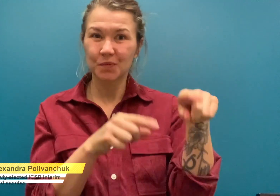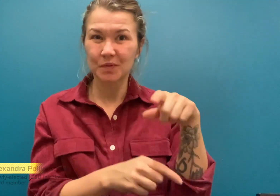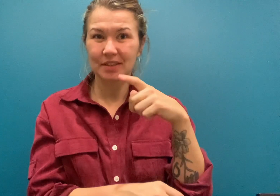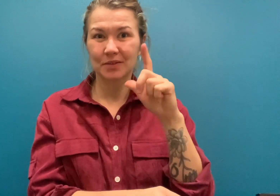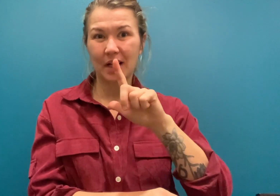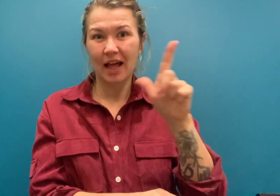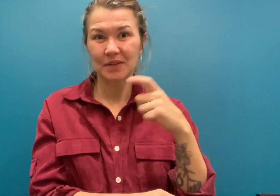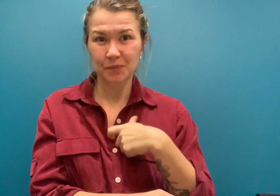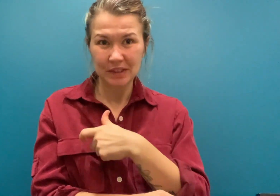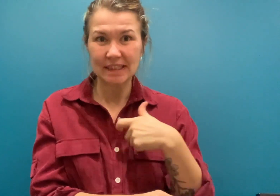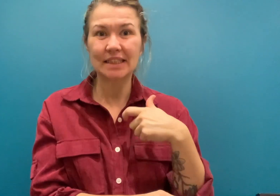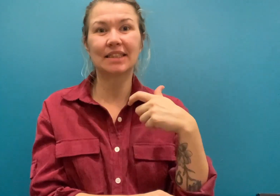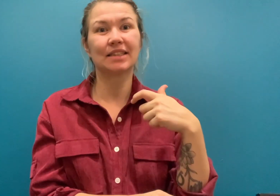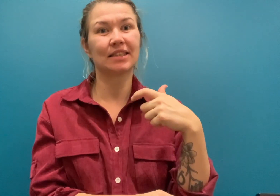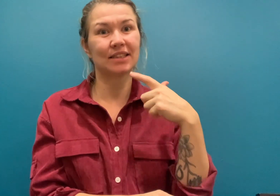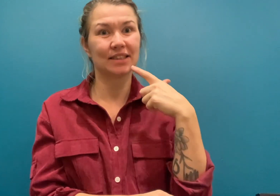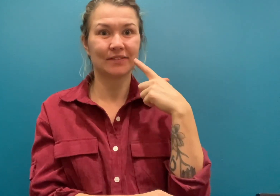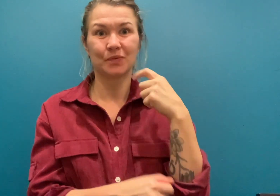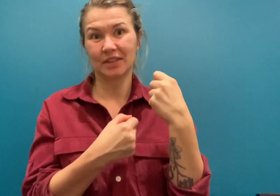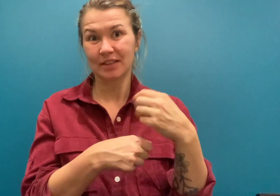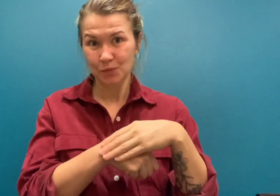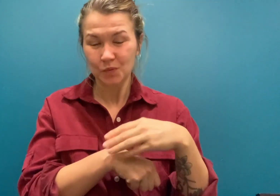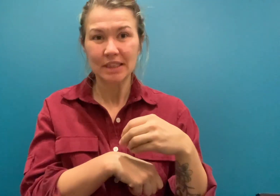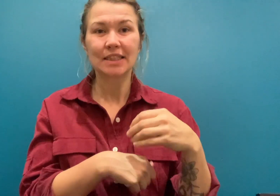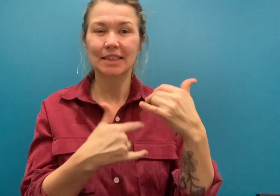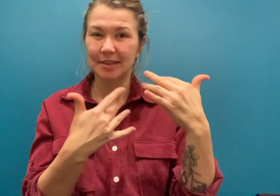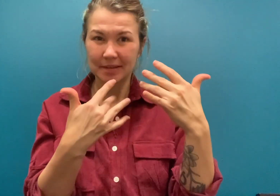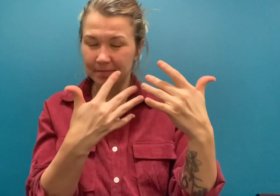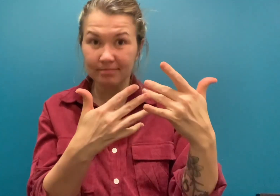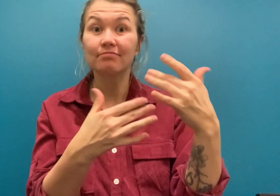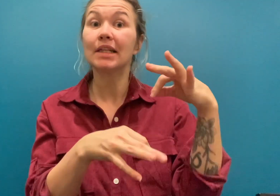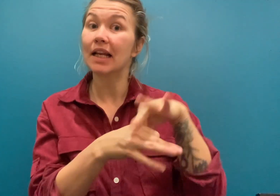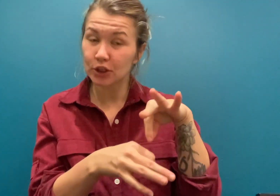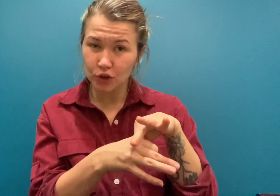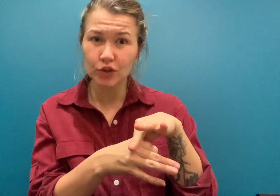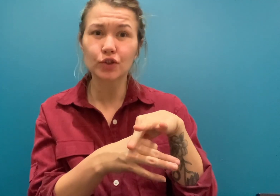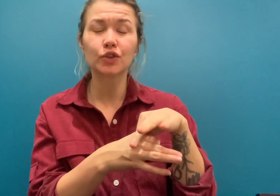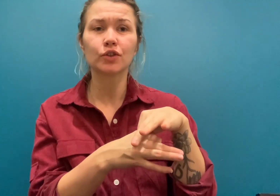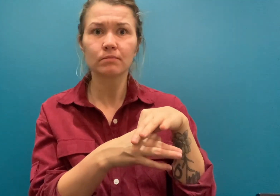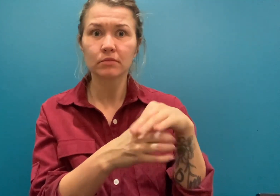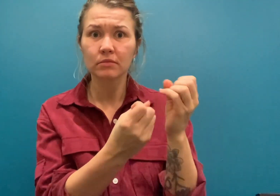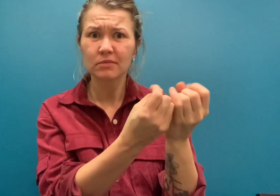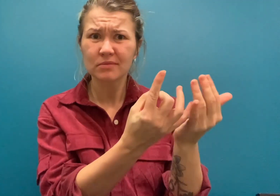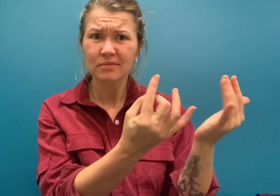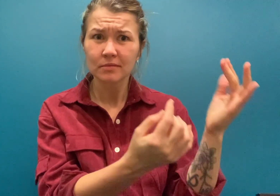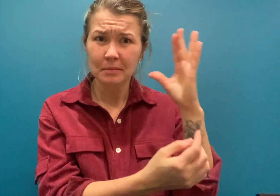I was in Lausanne, Switzerland as a delegate representing Sweden. When time came for the elections, I noticed new candidates